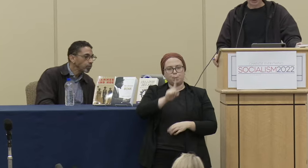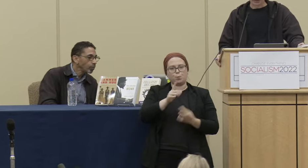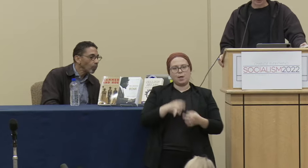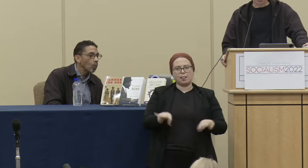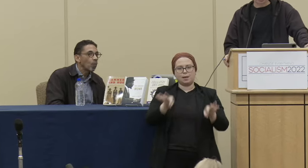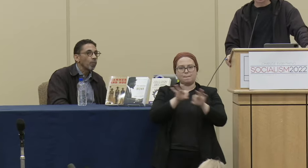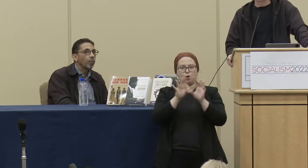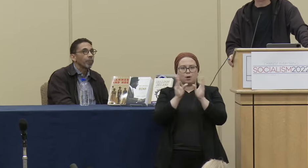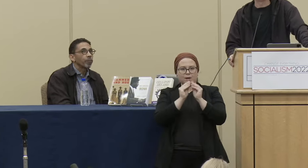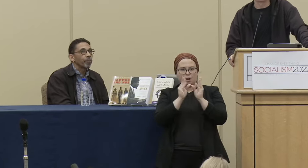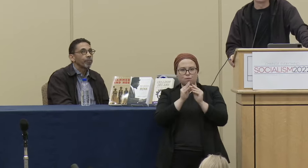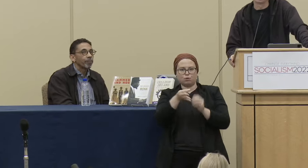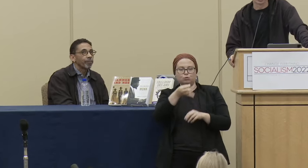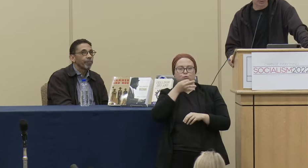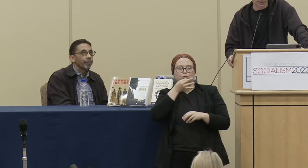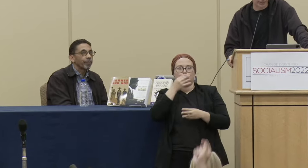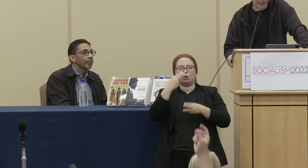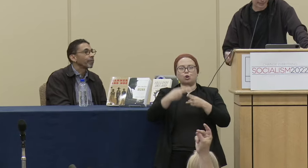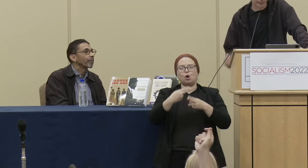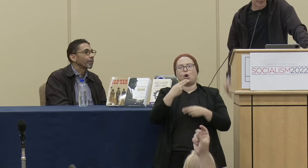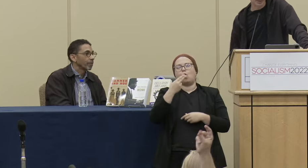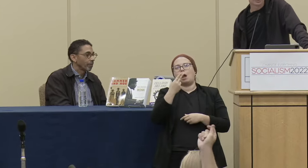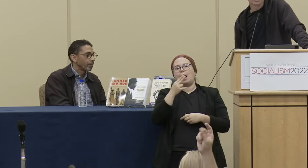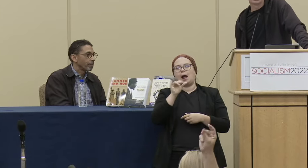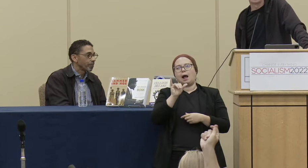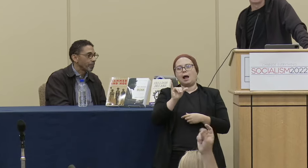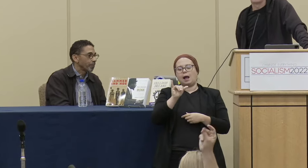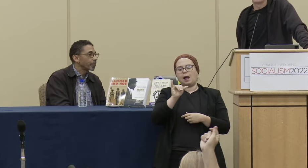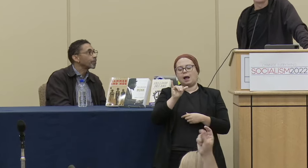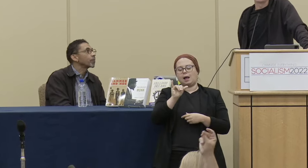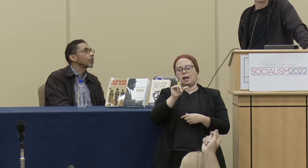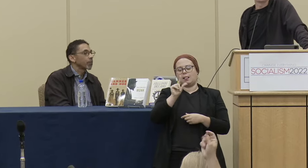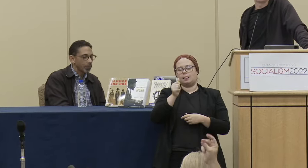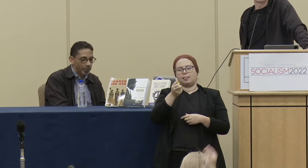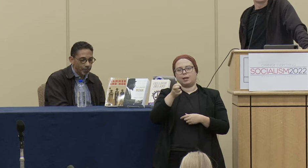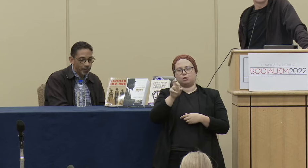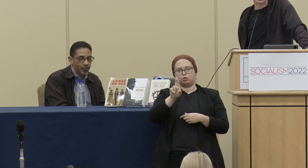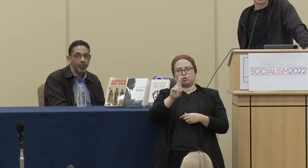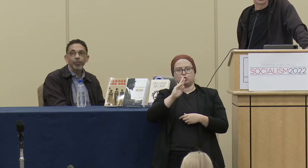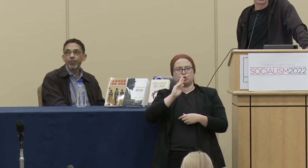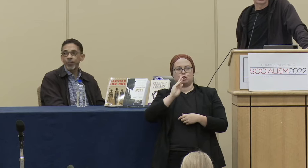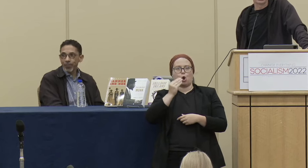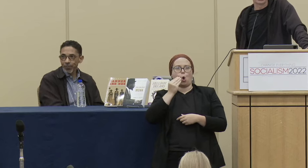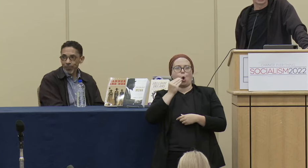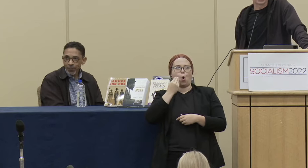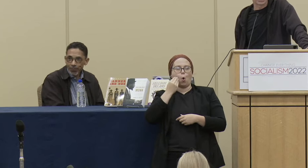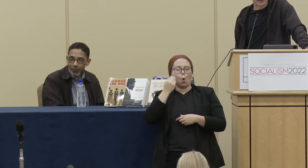there's a very important concerns coming up, the